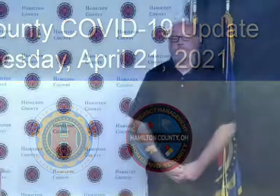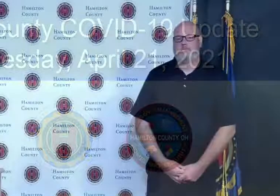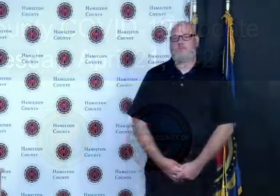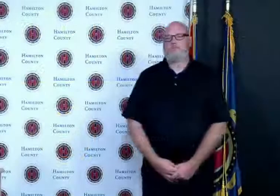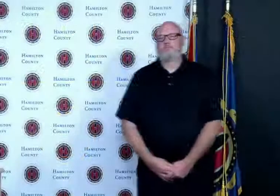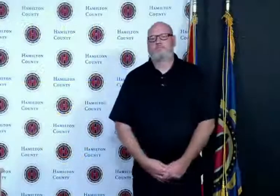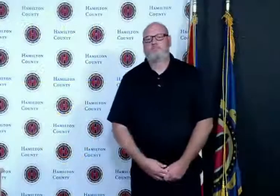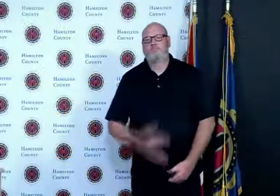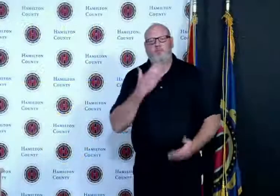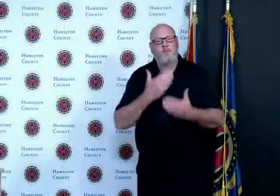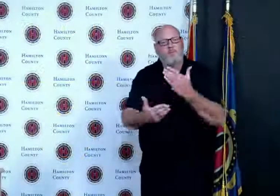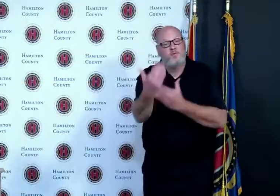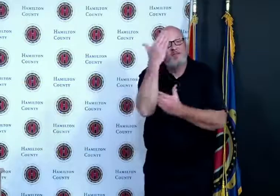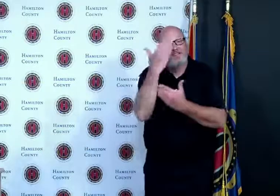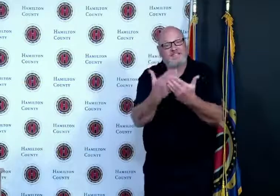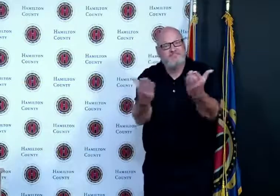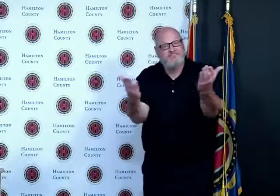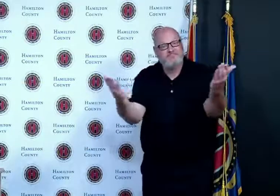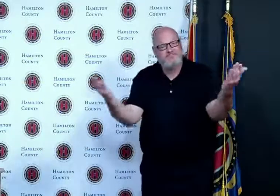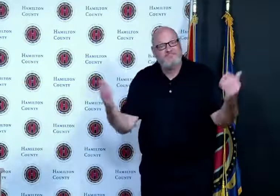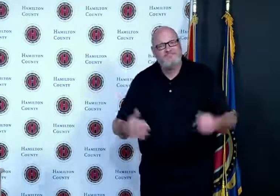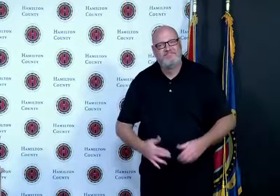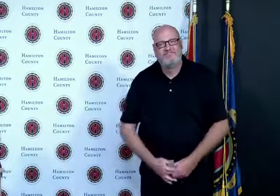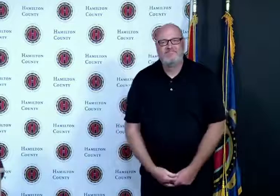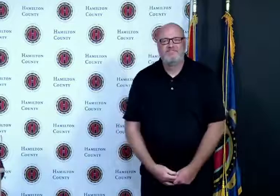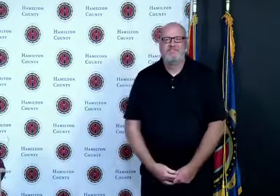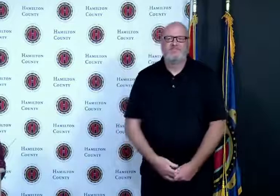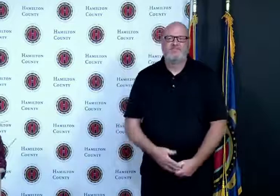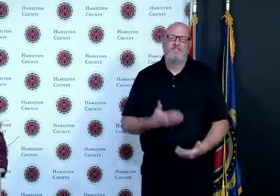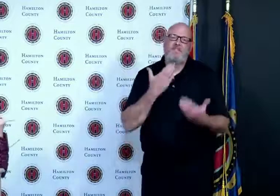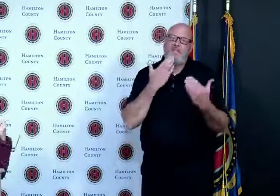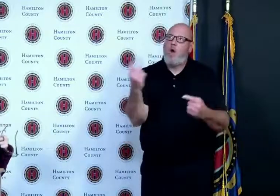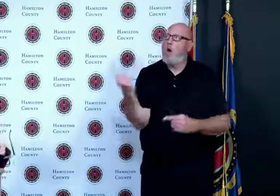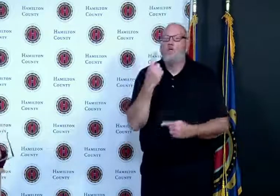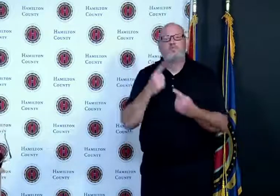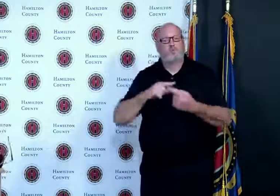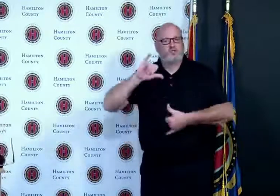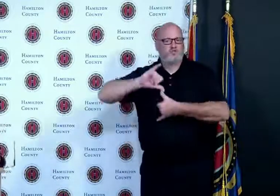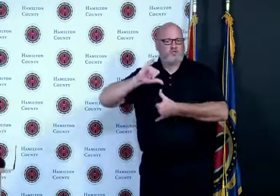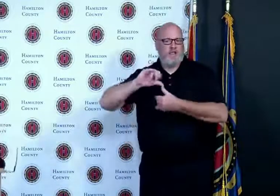good morning thanks as always to Jay and Vicki for interpreting Jay is looking